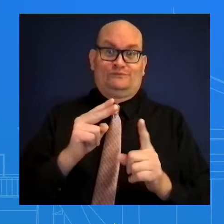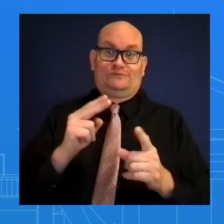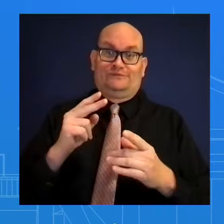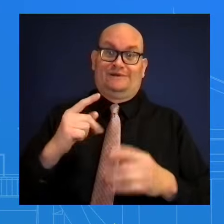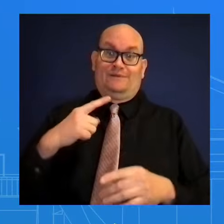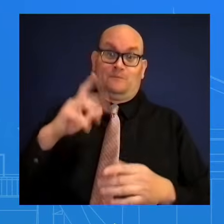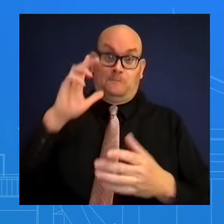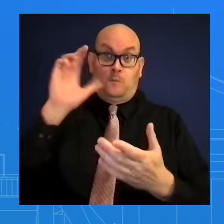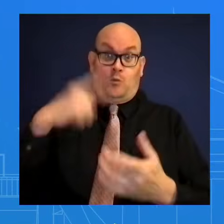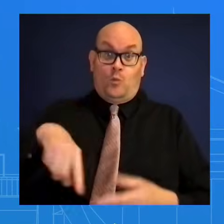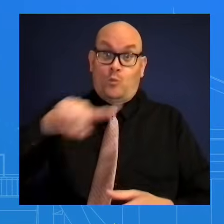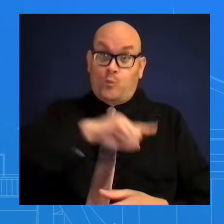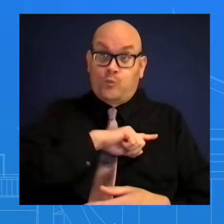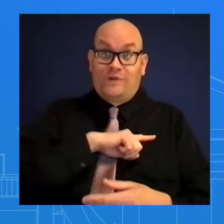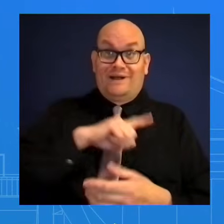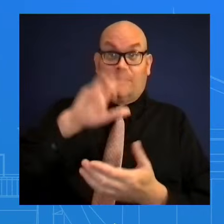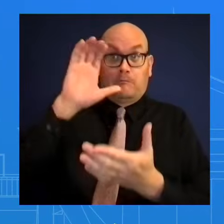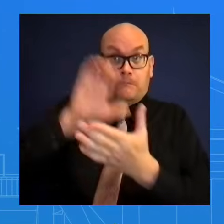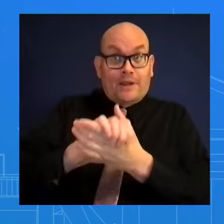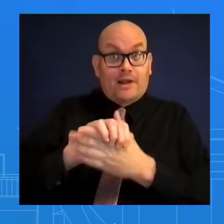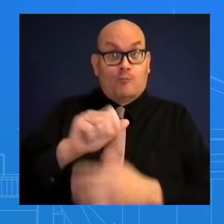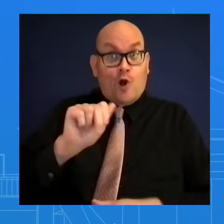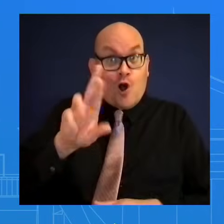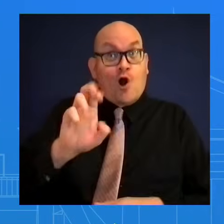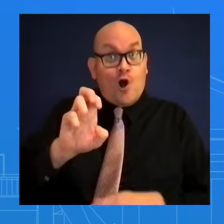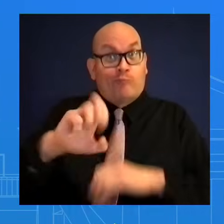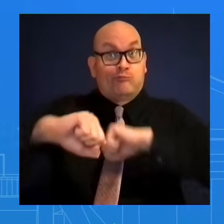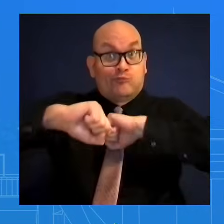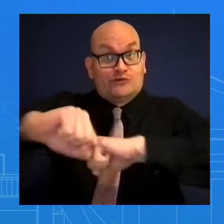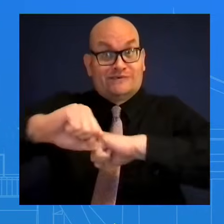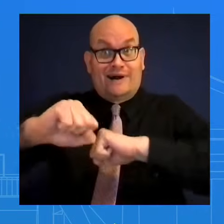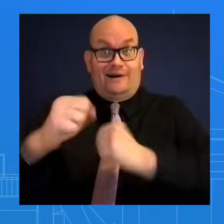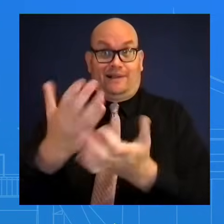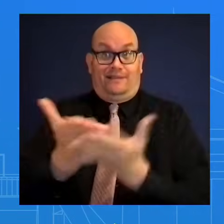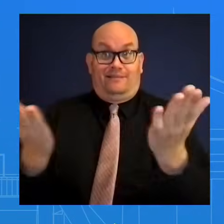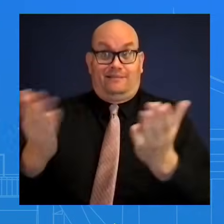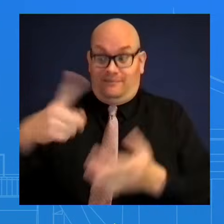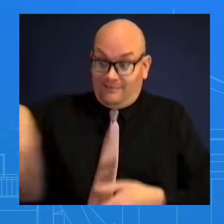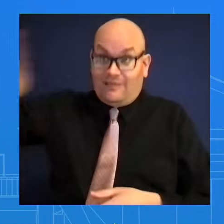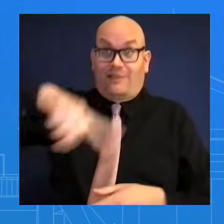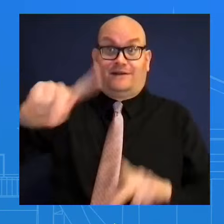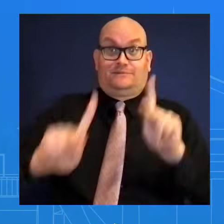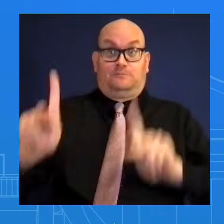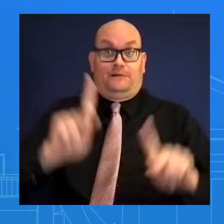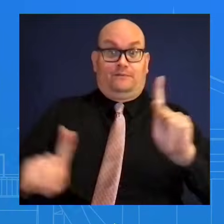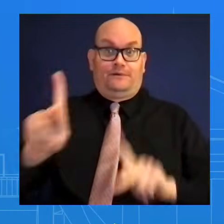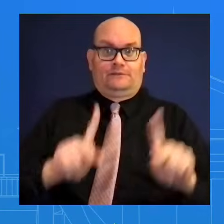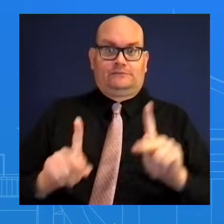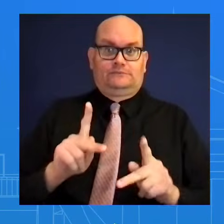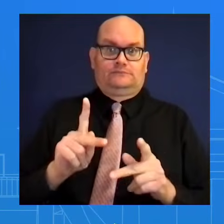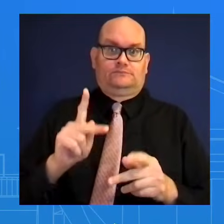that this President made. If you think about the bipartisan infrastructure legislation, the Inflation Reduction Act --